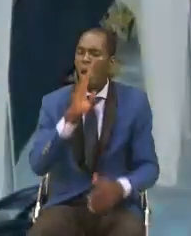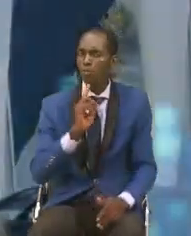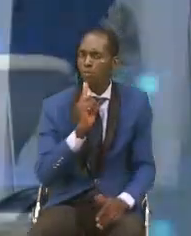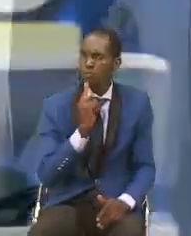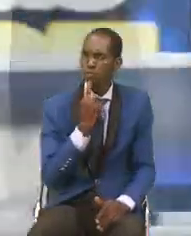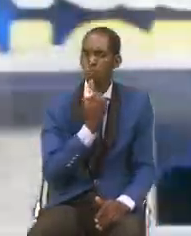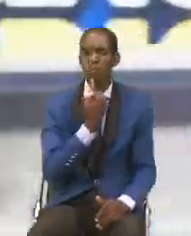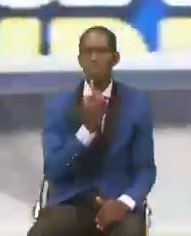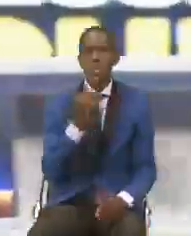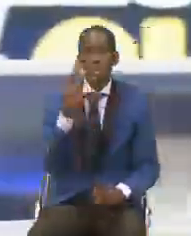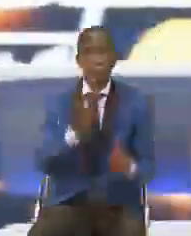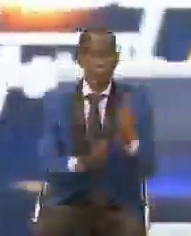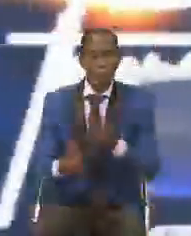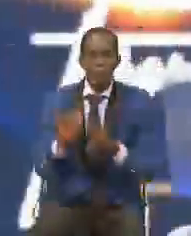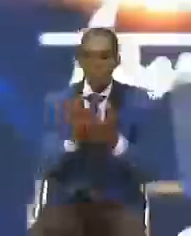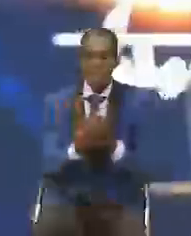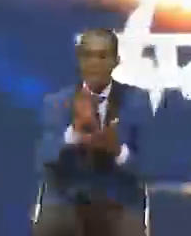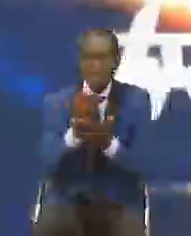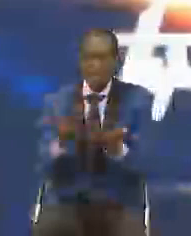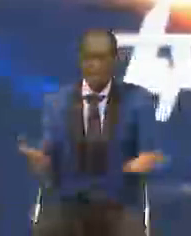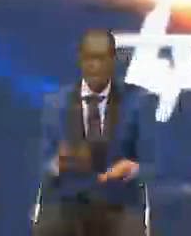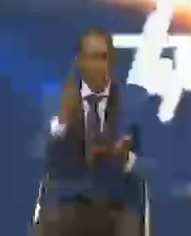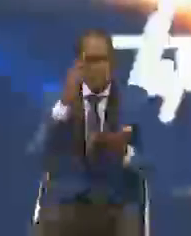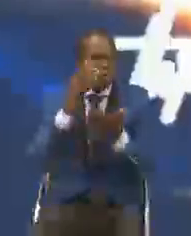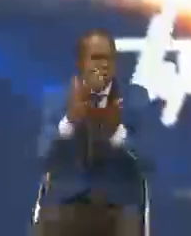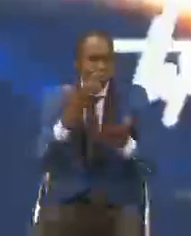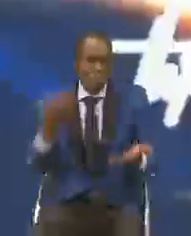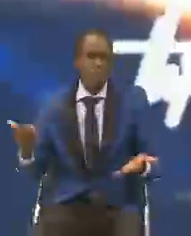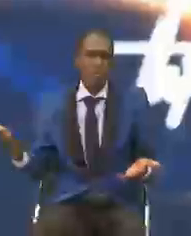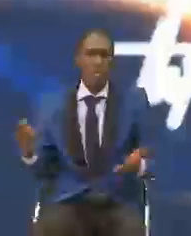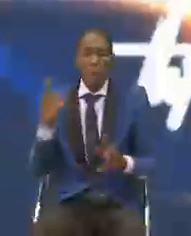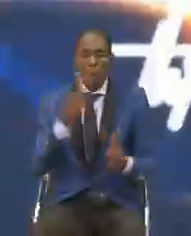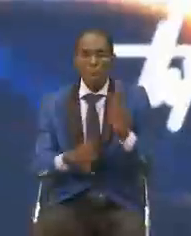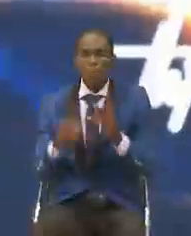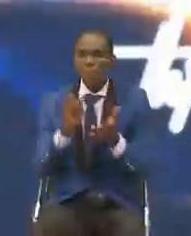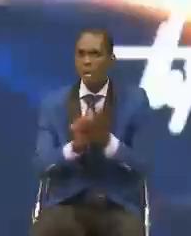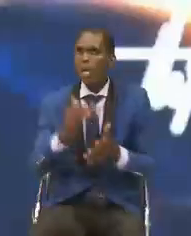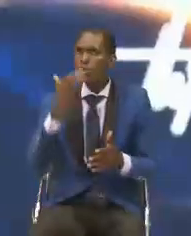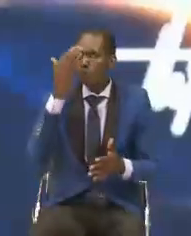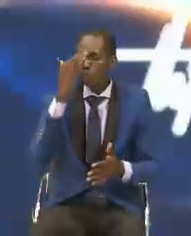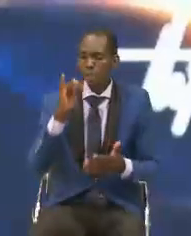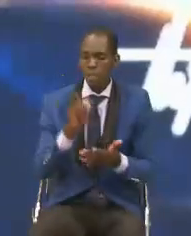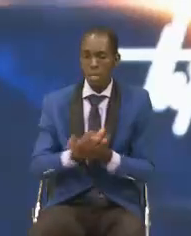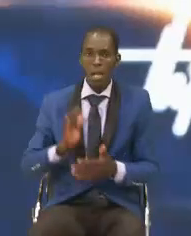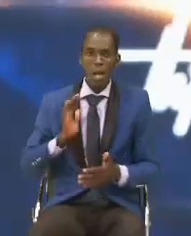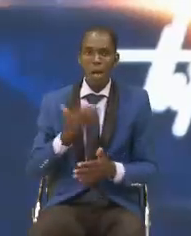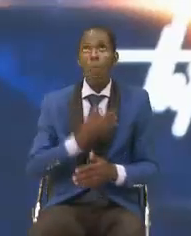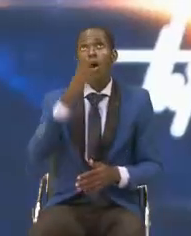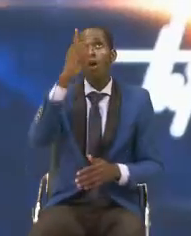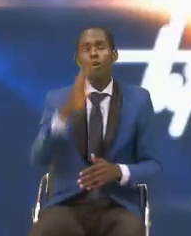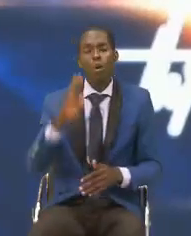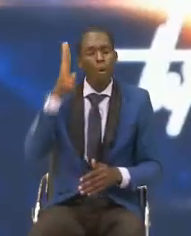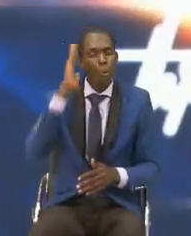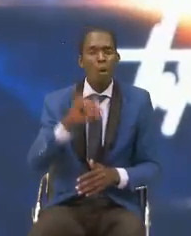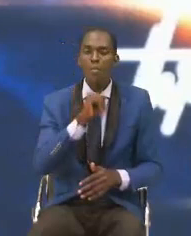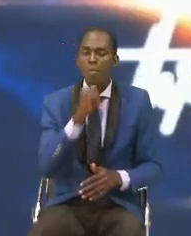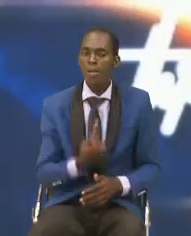the people who mean business the people who came for something and the people you know that our